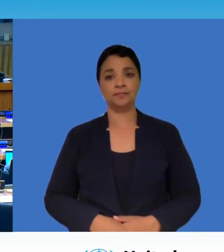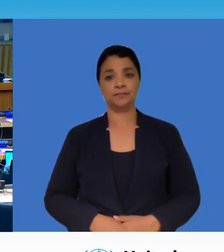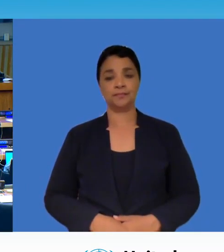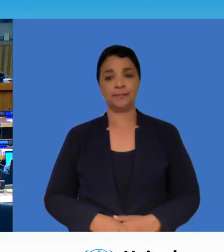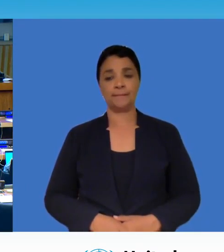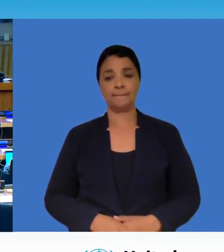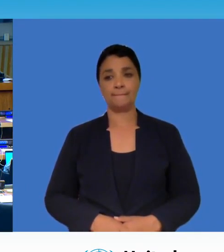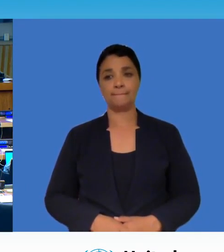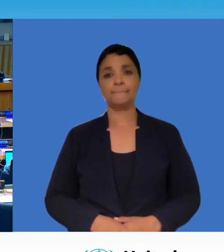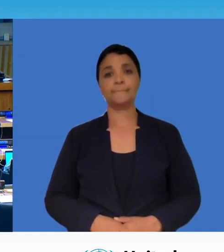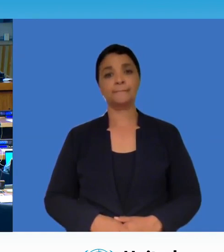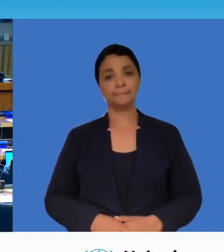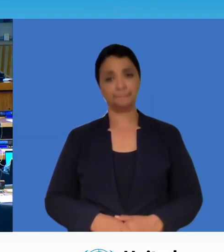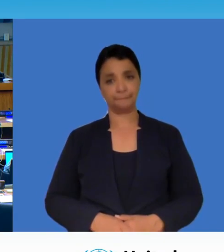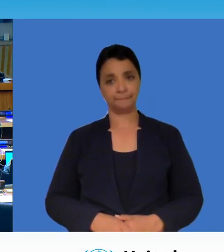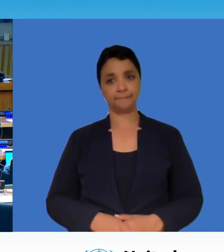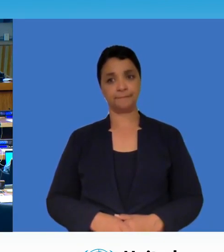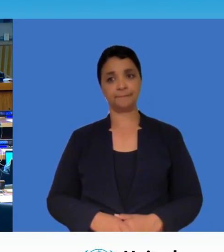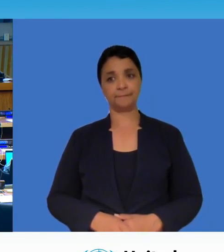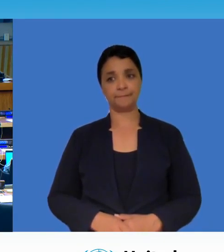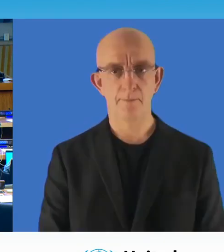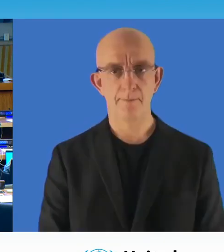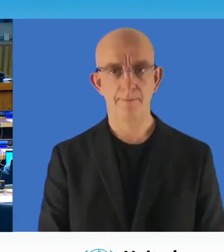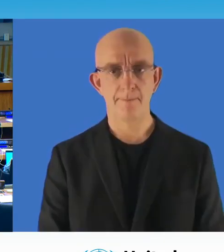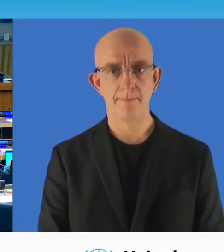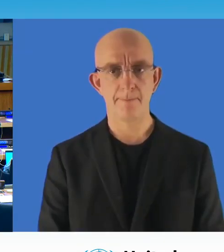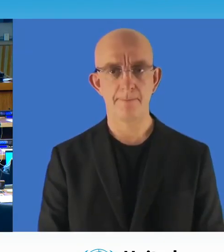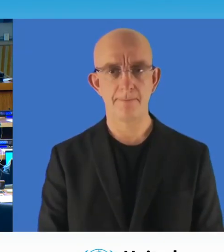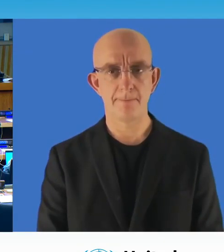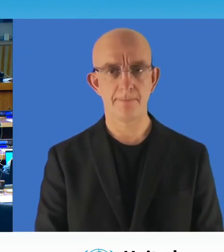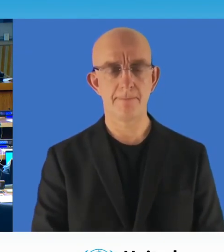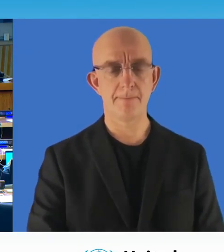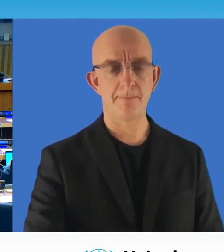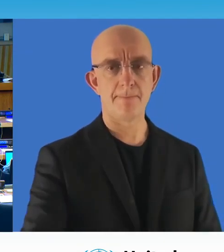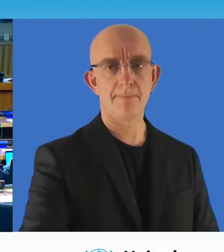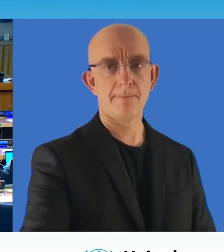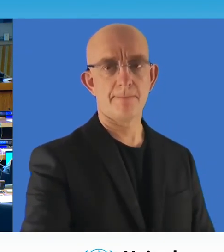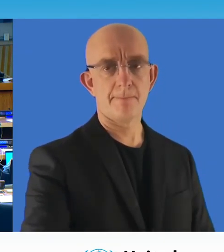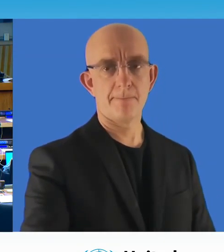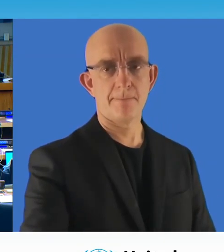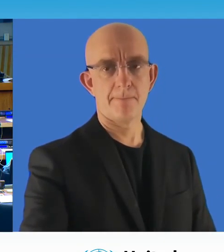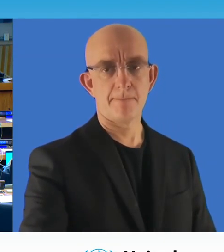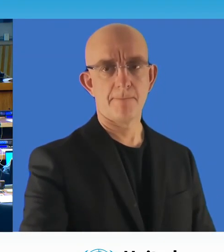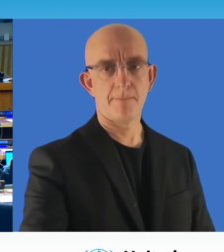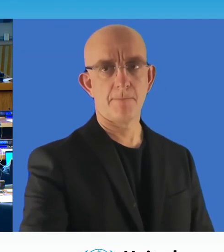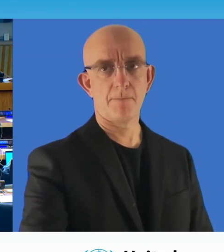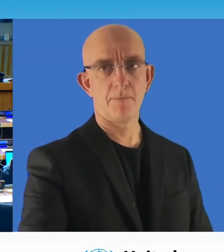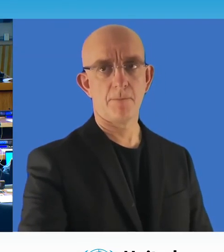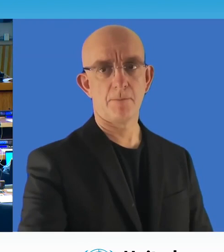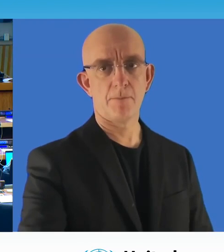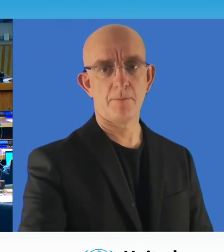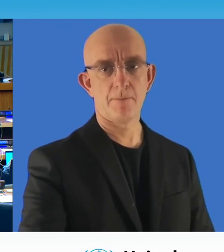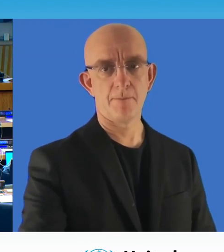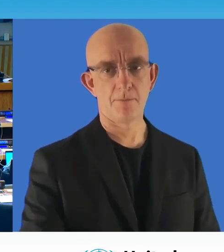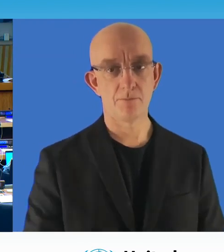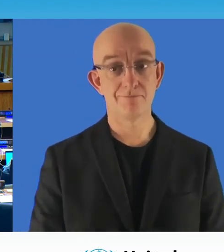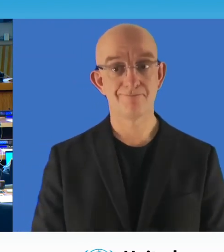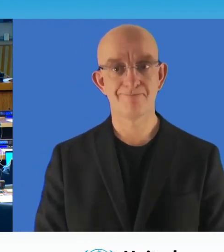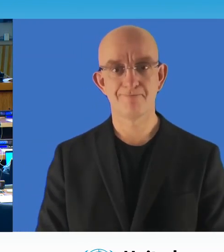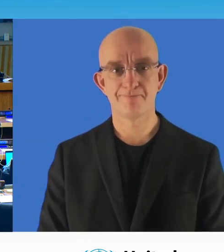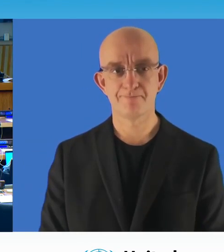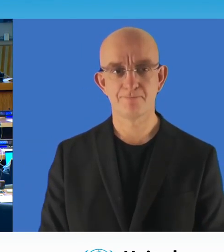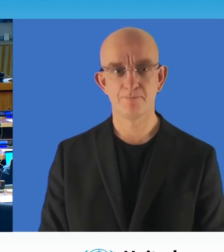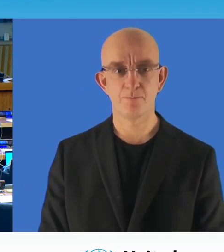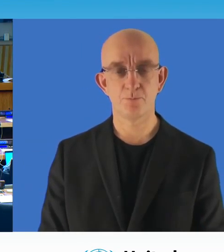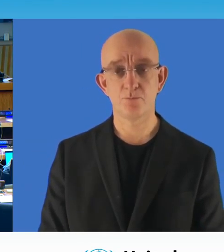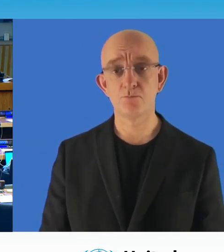I thank Mr wilmouth for his interesting for his insightful presentation I now invite our